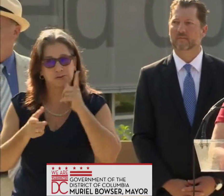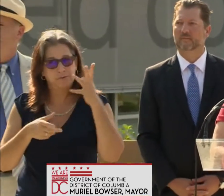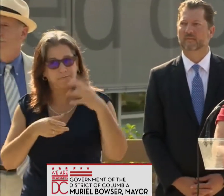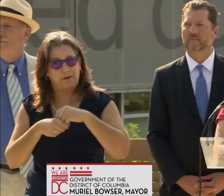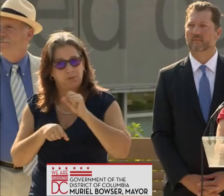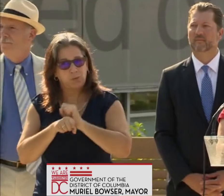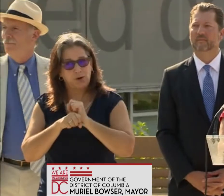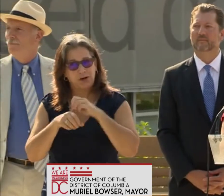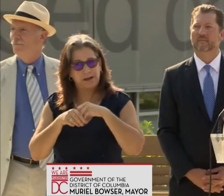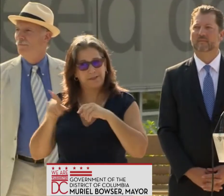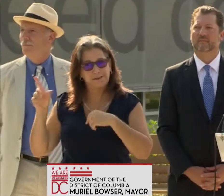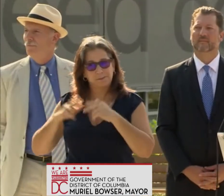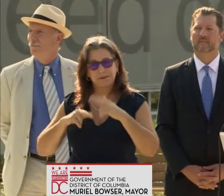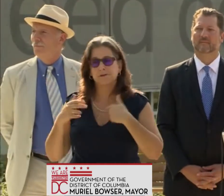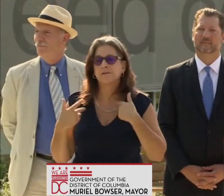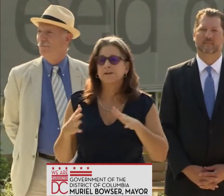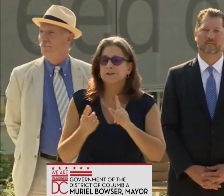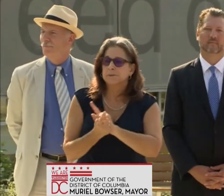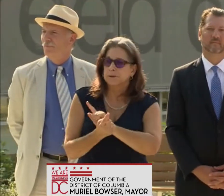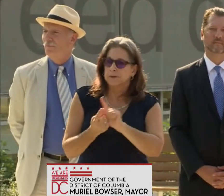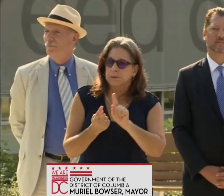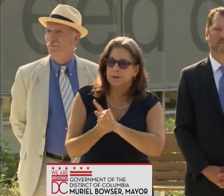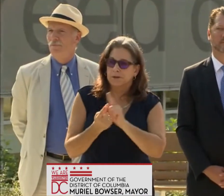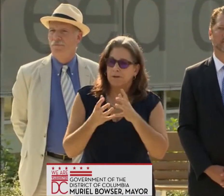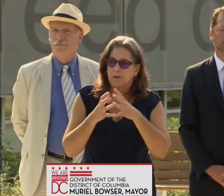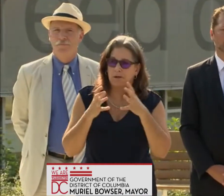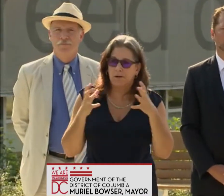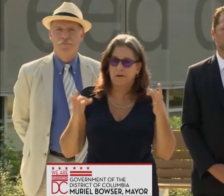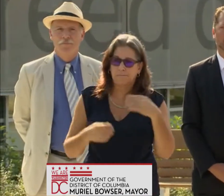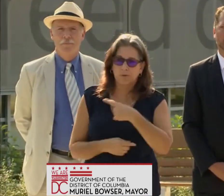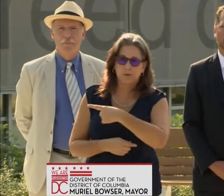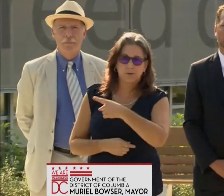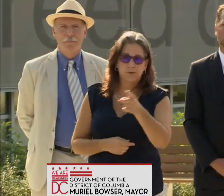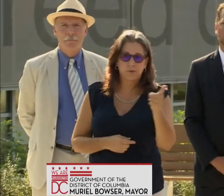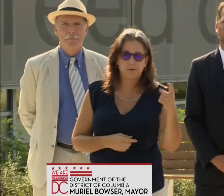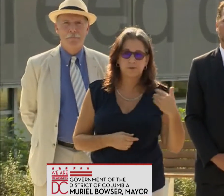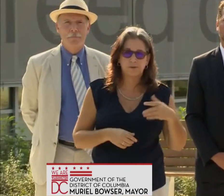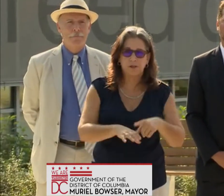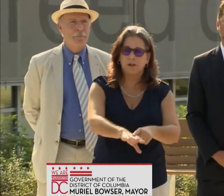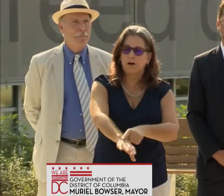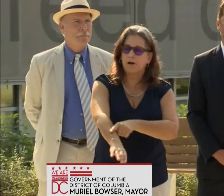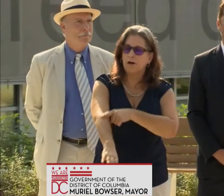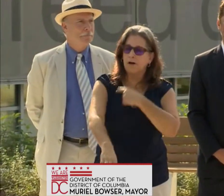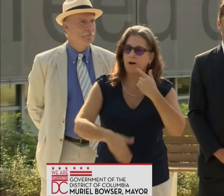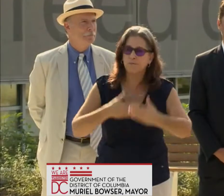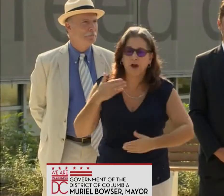serving on the sit that this was a long process and to walk through the school